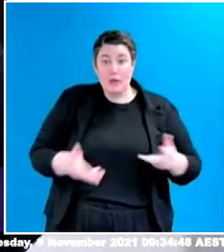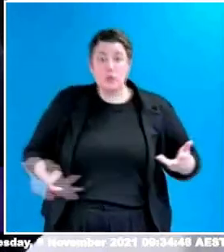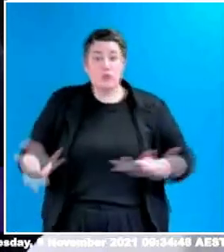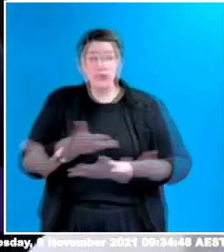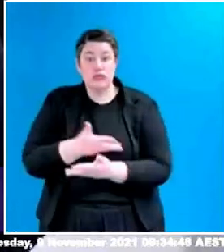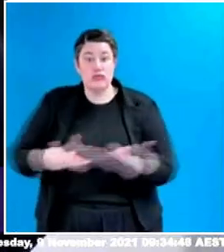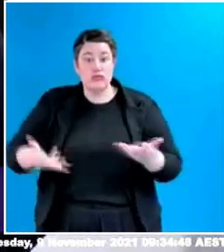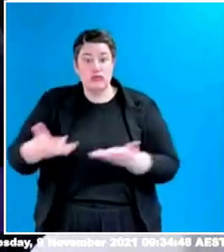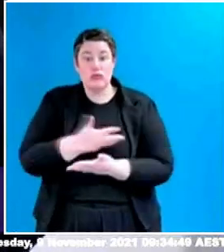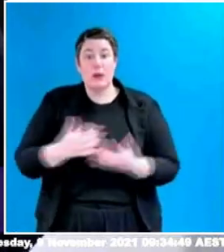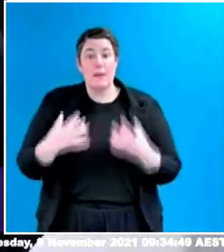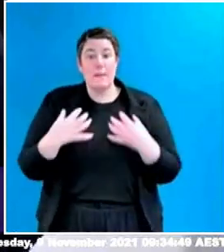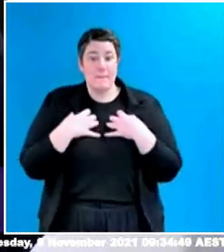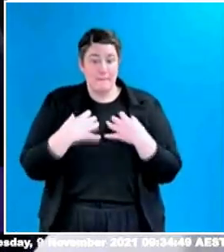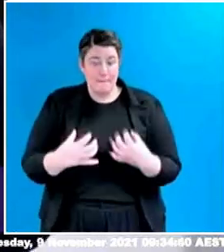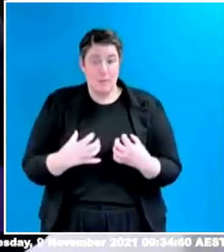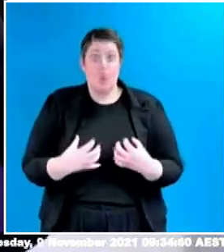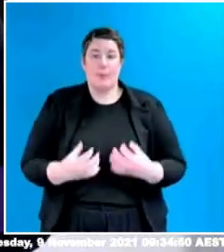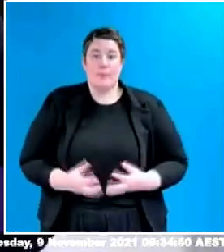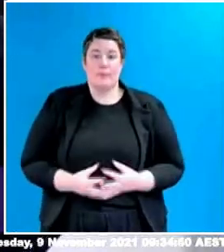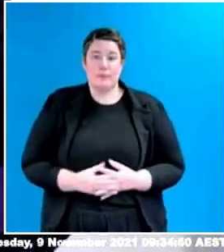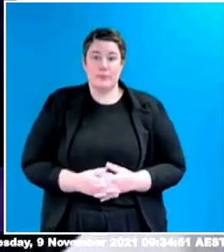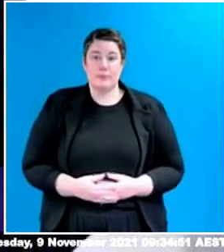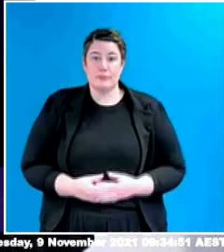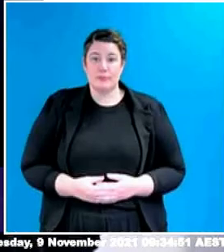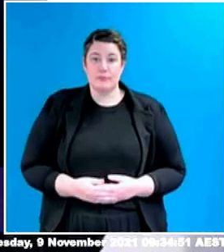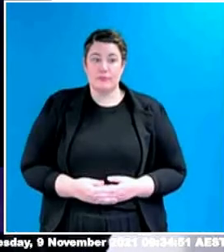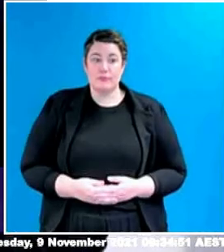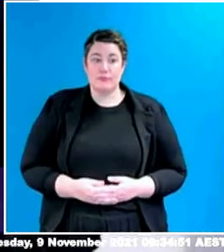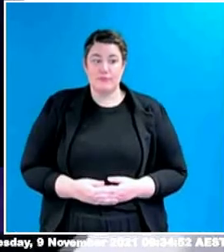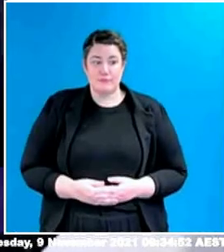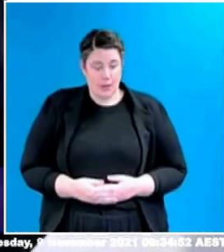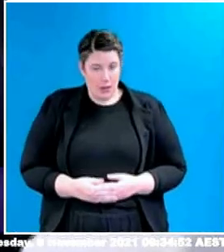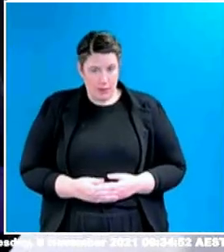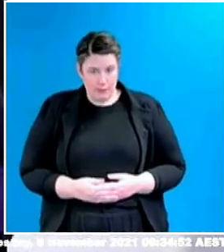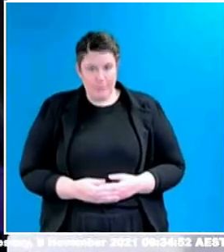specifically with his advice. We would be very happy to welcome Professor Byrnes back.